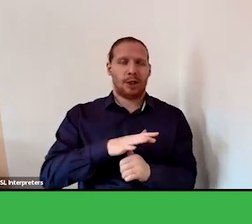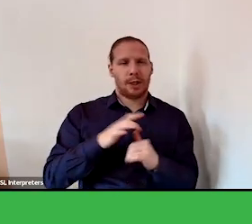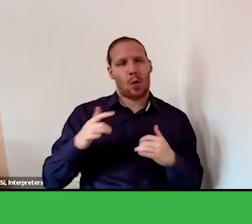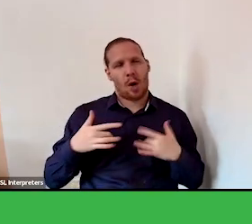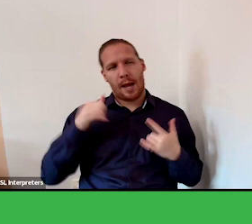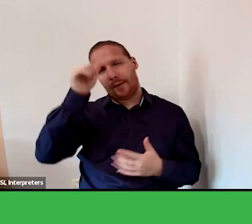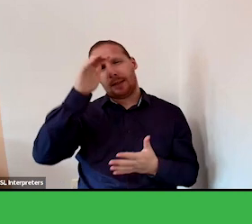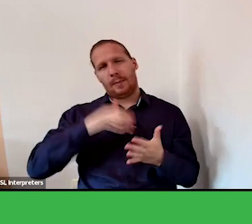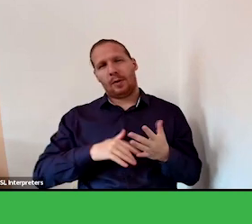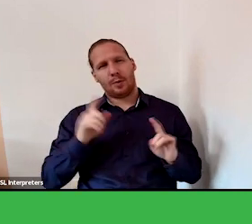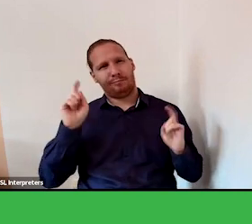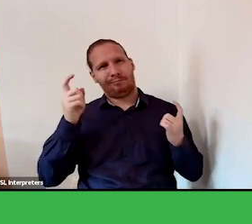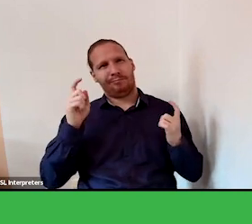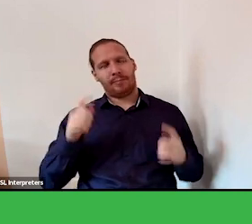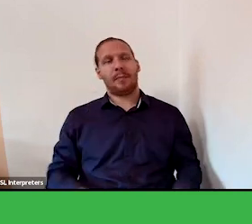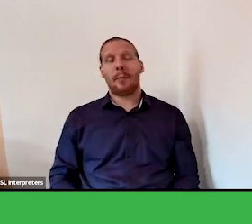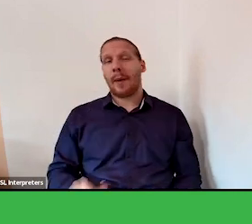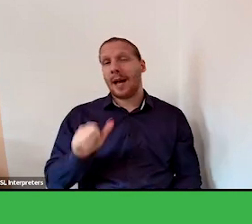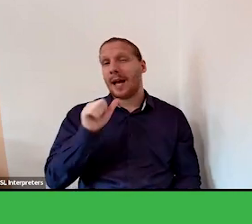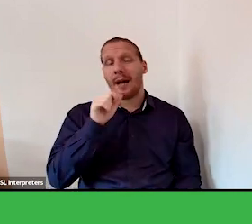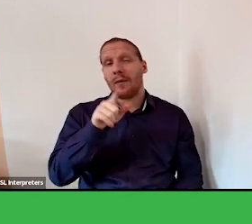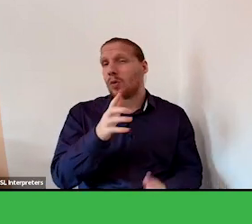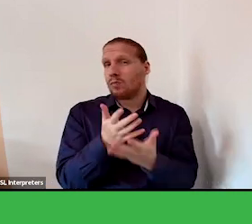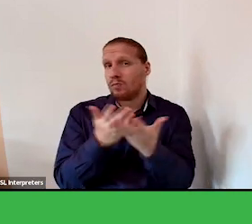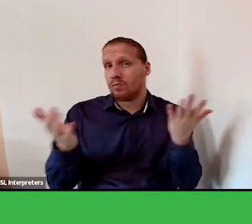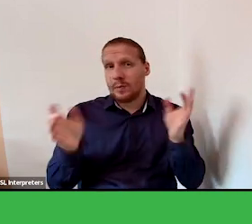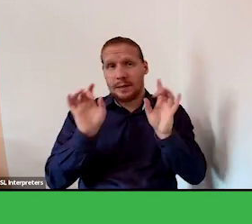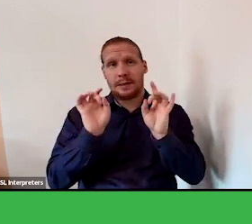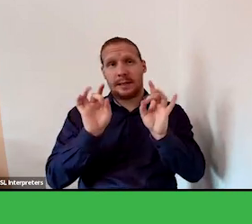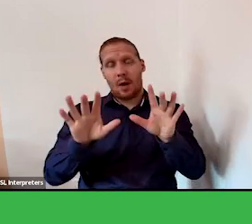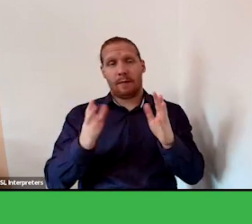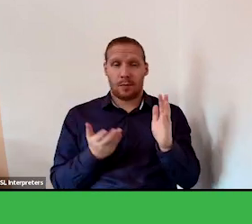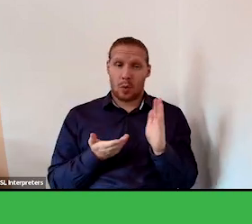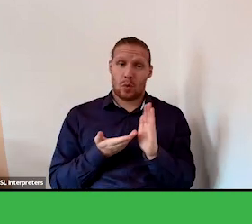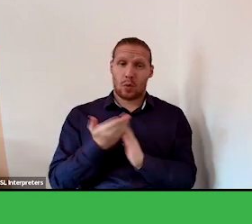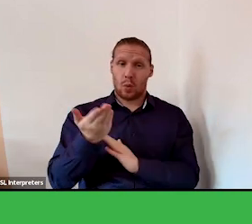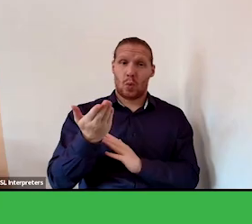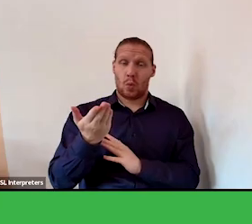So if you are struggling with any of these, there are resources available. You'll see here on the slide as well